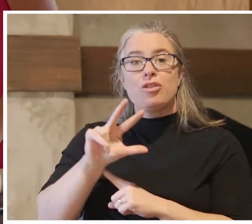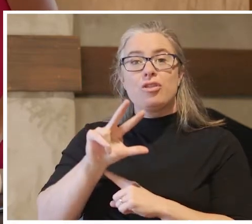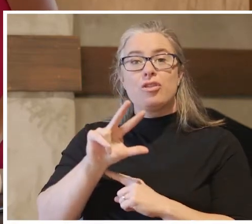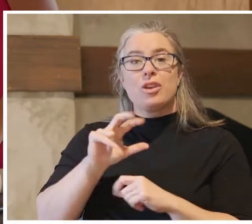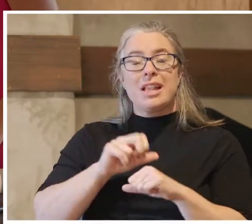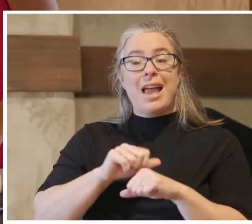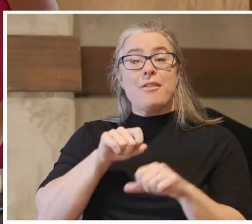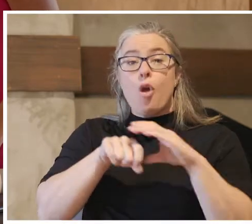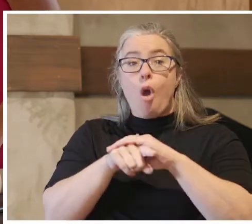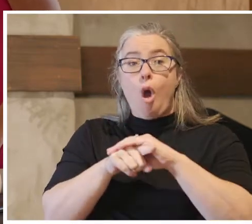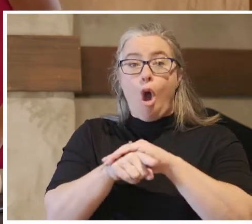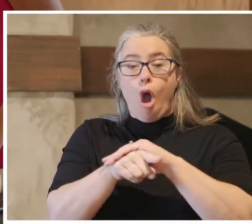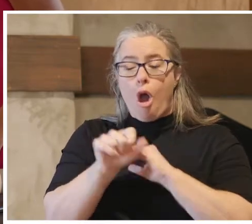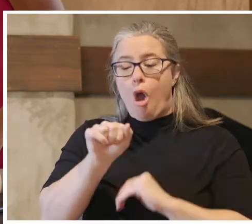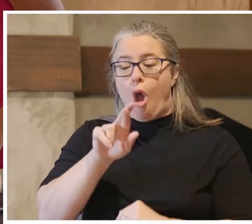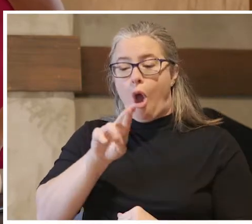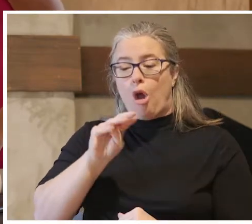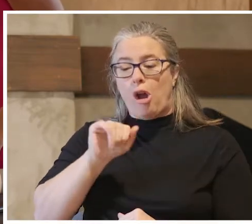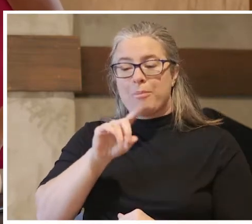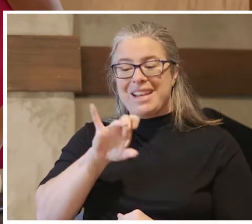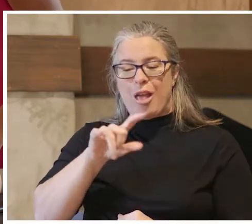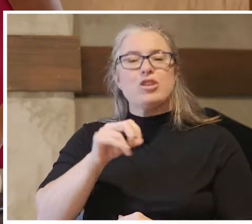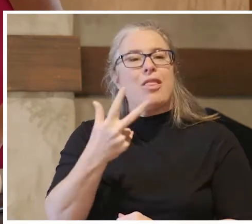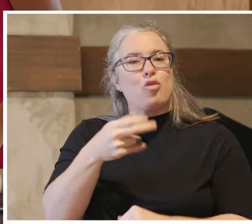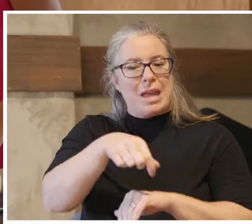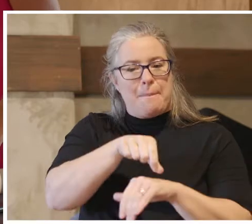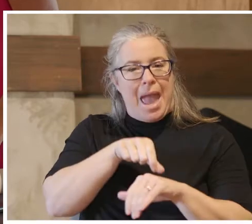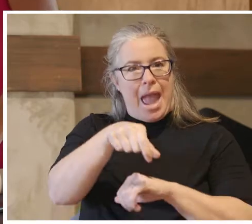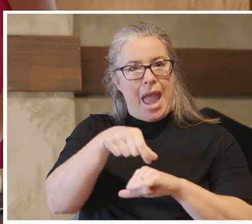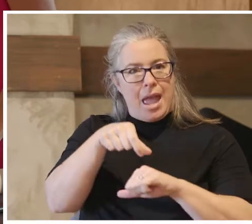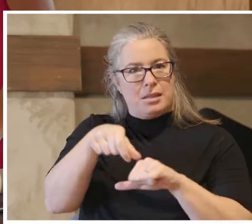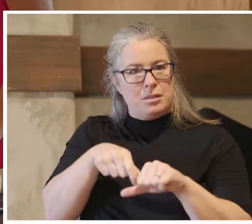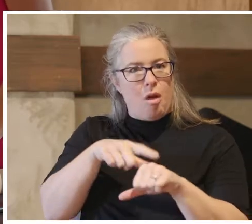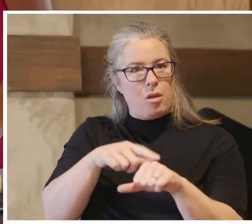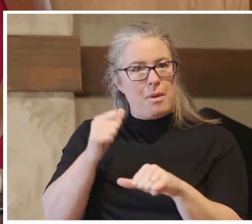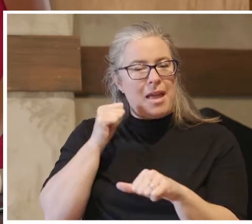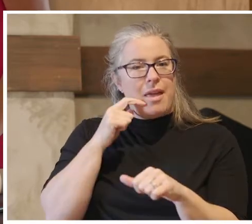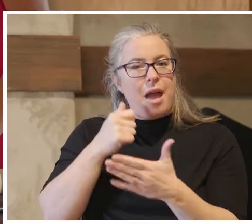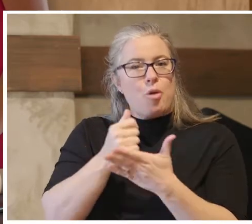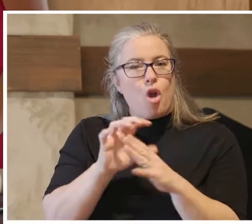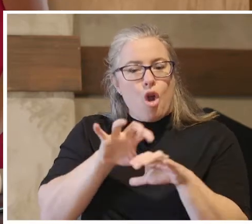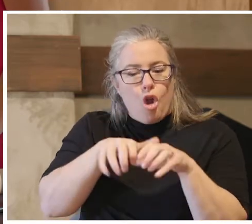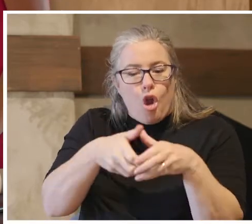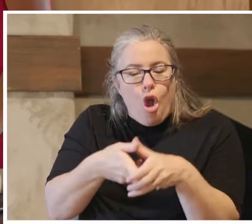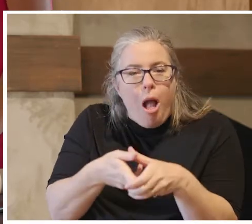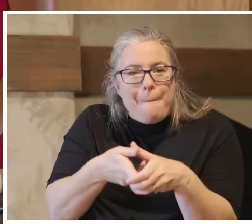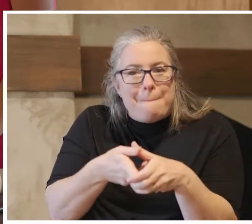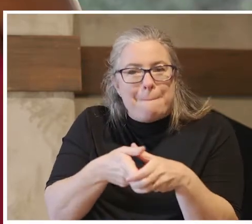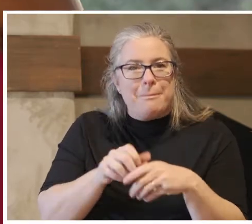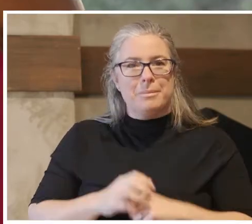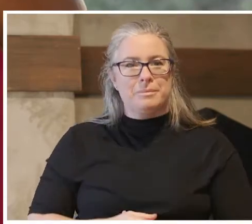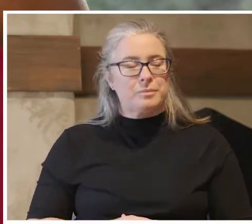She has one, two, three bands here on her back that help her curl up into this ball.